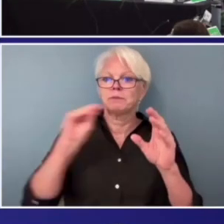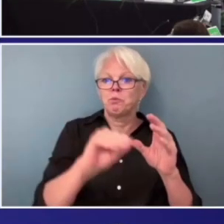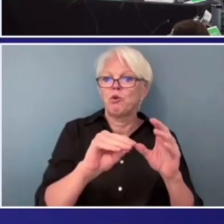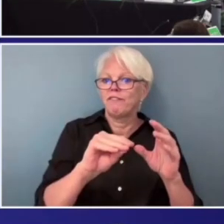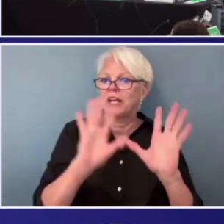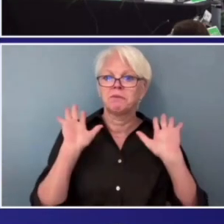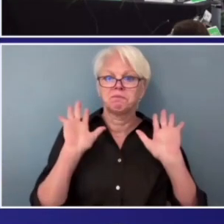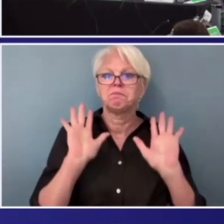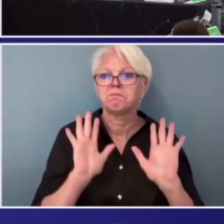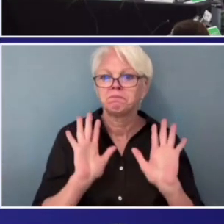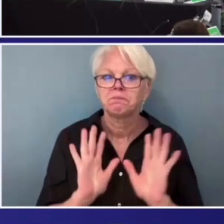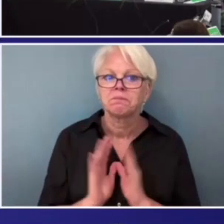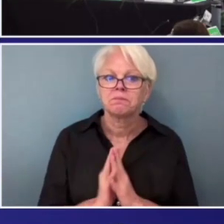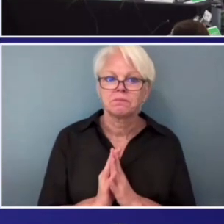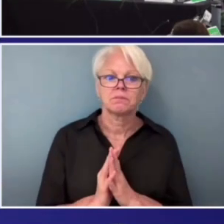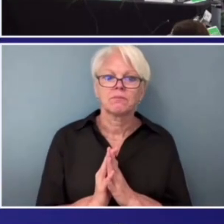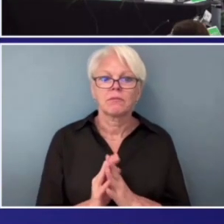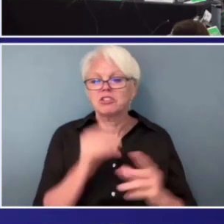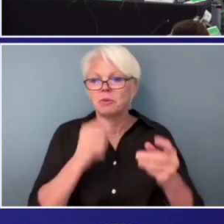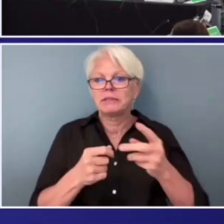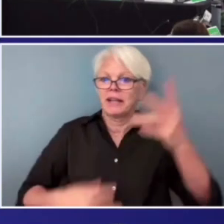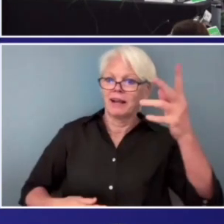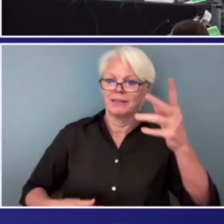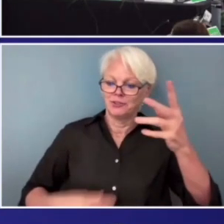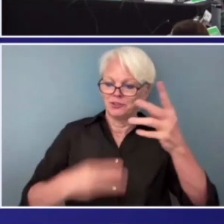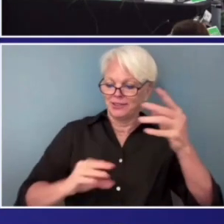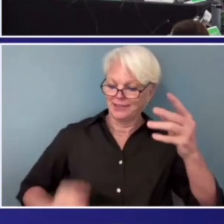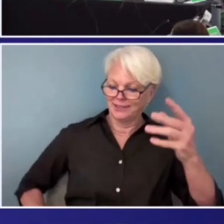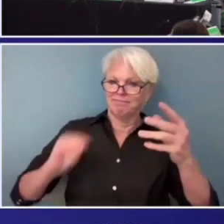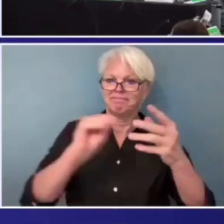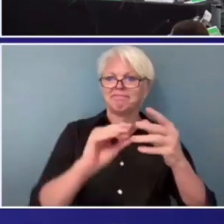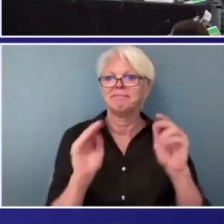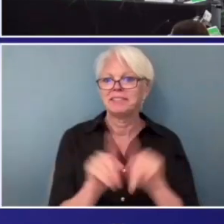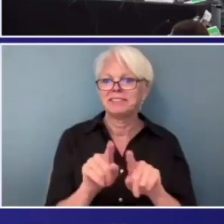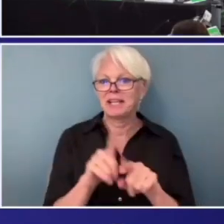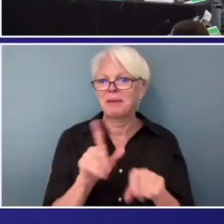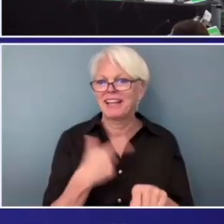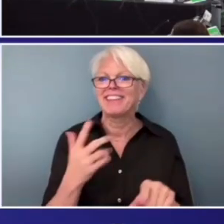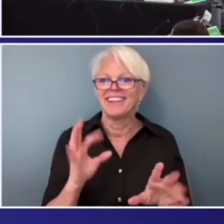later in the reg to earlier. So if that wasn't confusing --